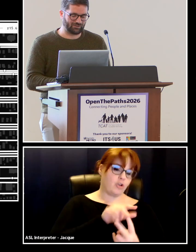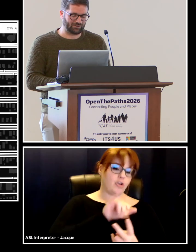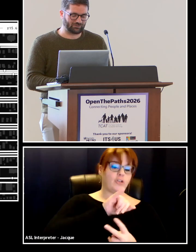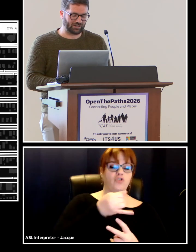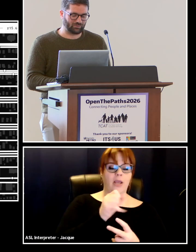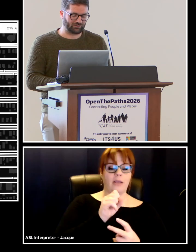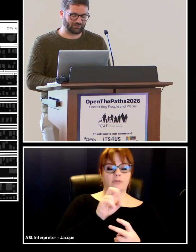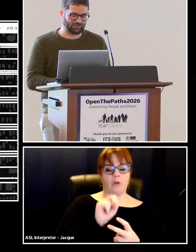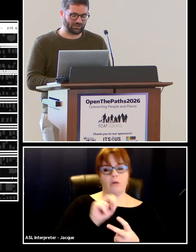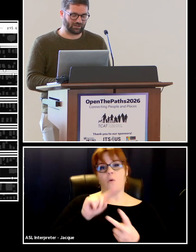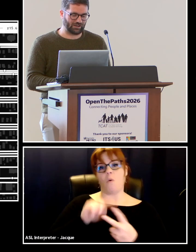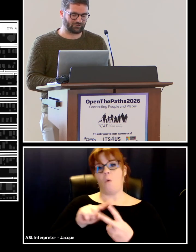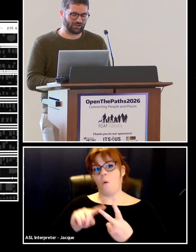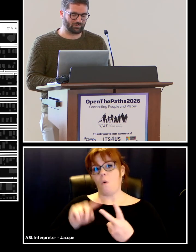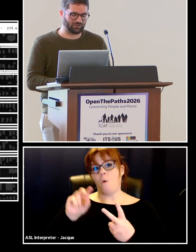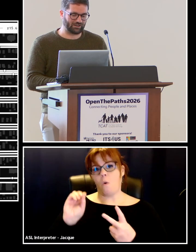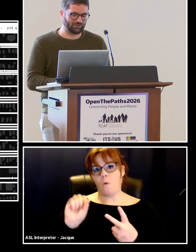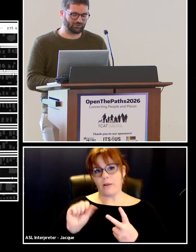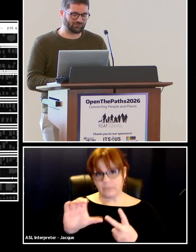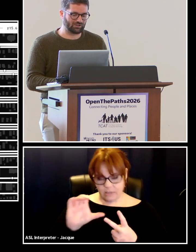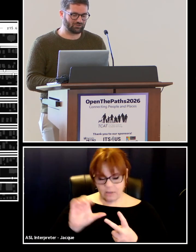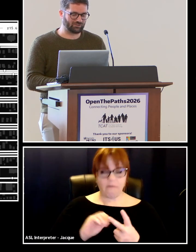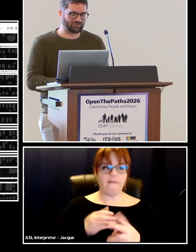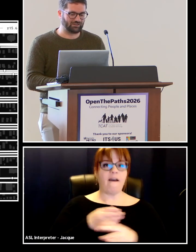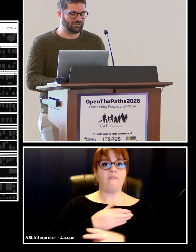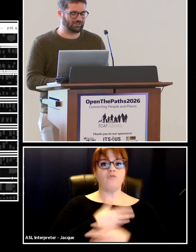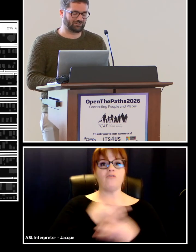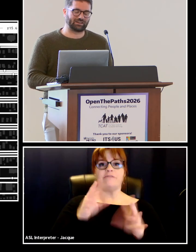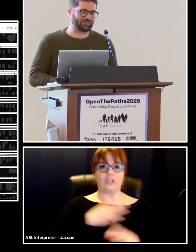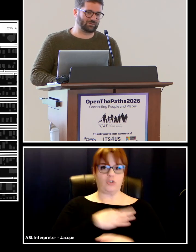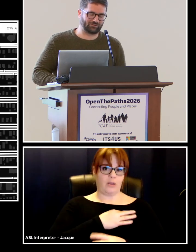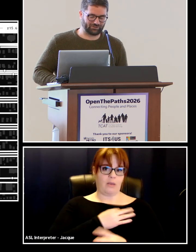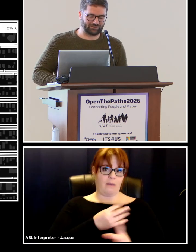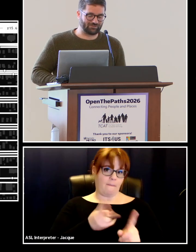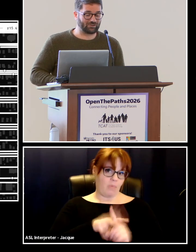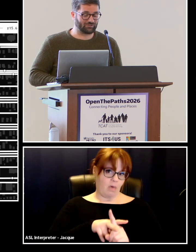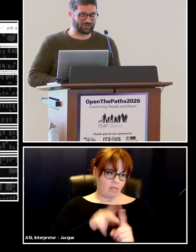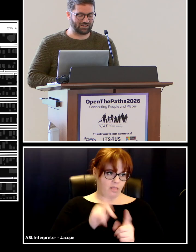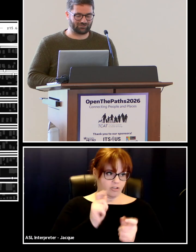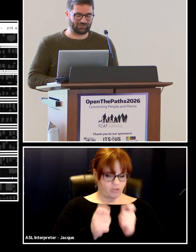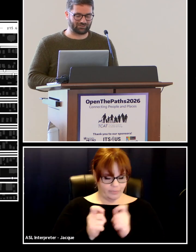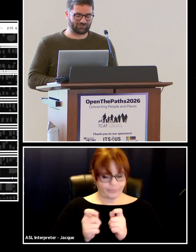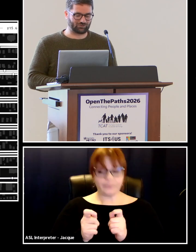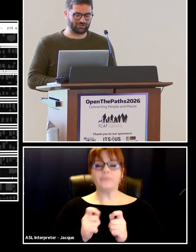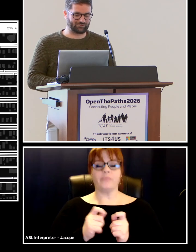uh file types uh after I apply those changes it just asks me for the same verification essentially